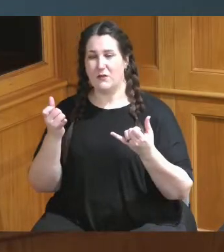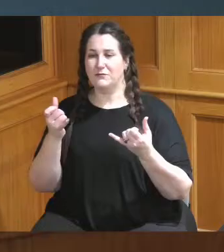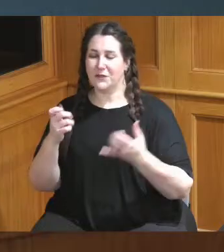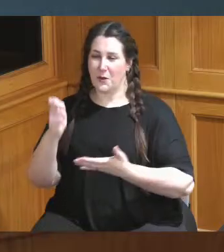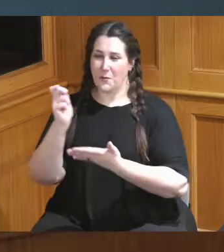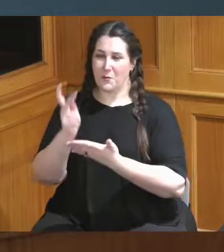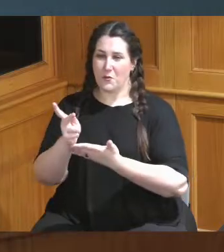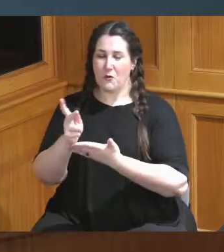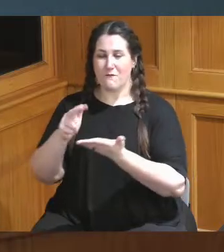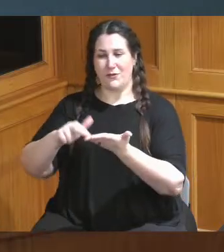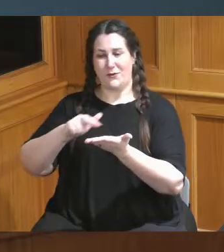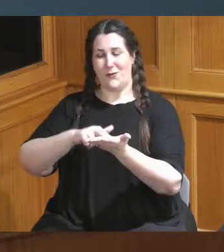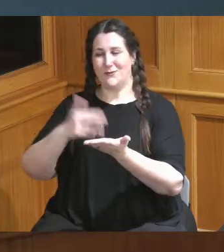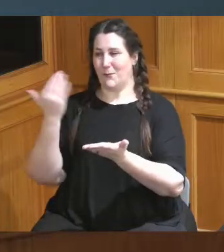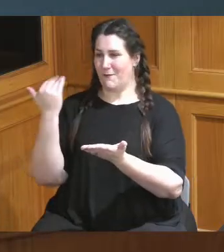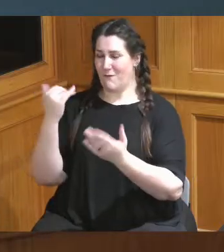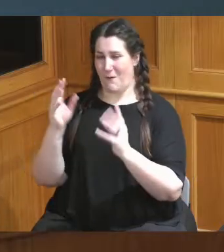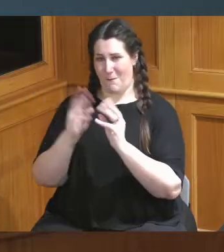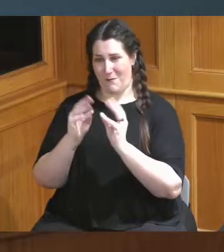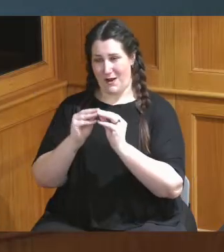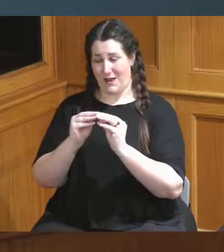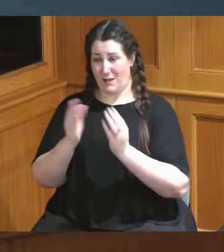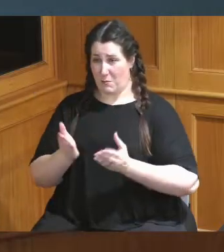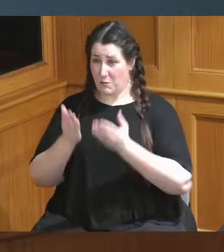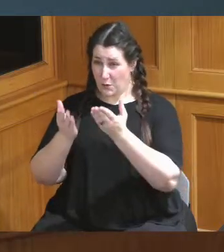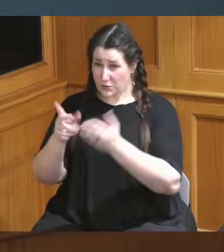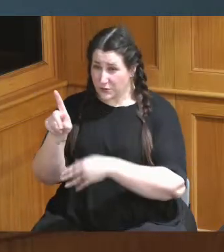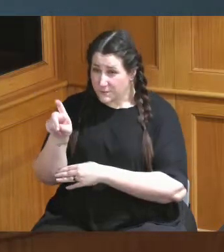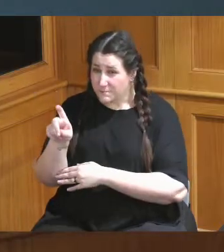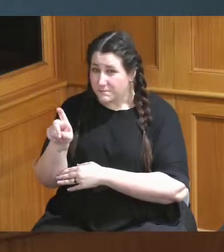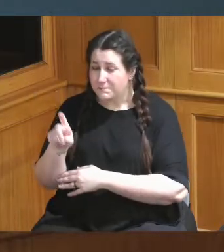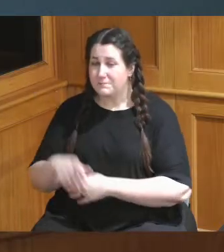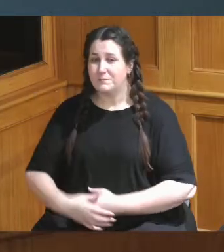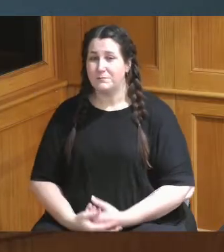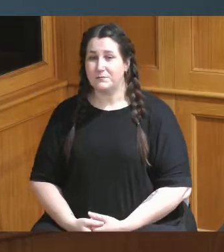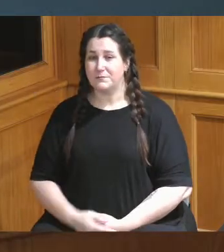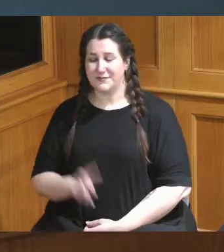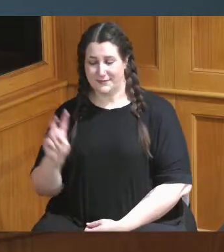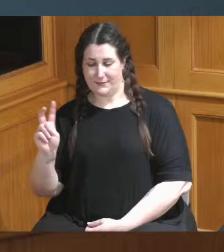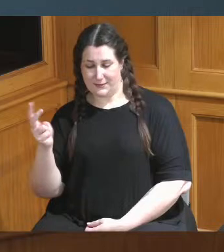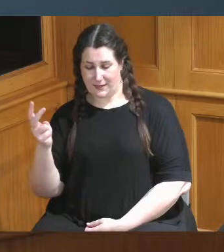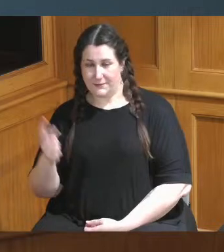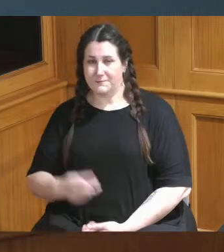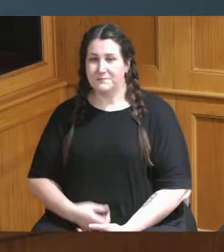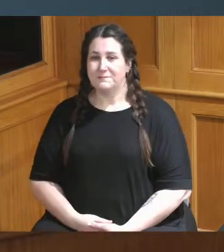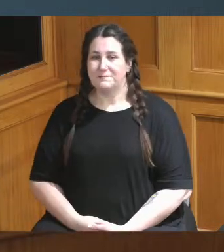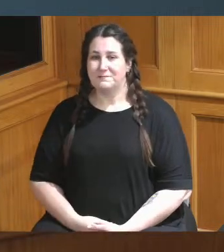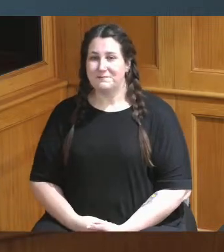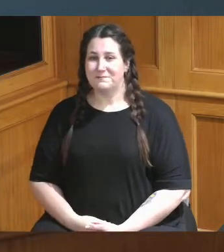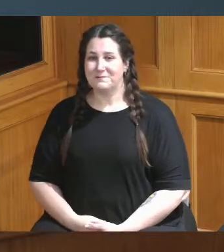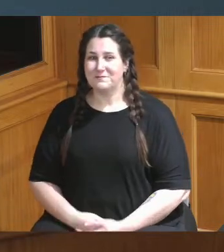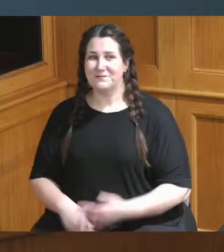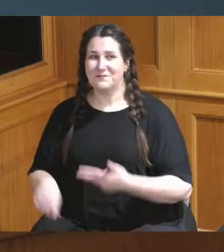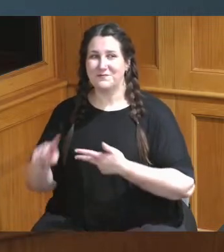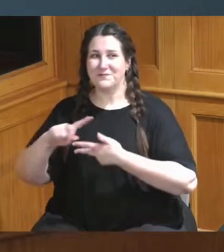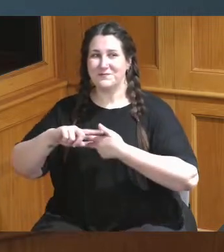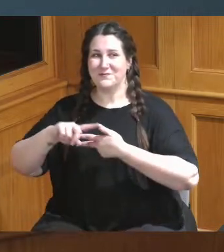minutes of the previous session. Is there a motion? Second. Commissioner Summerow Dumas.